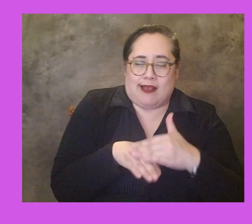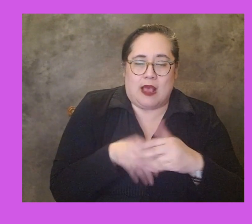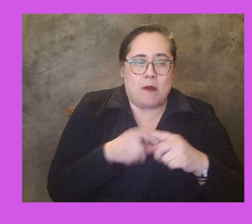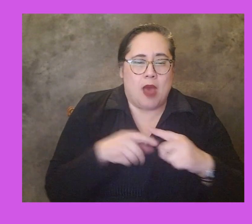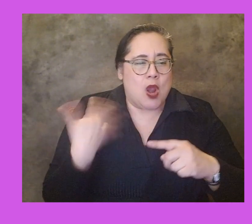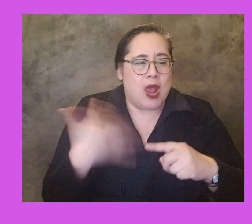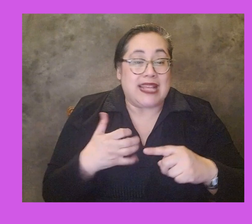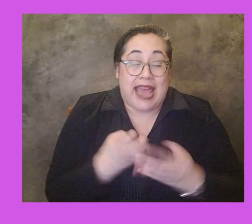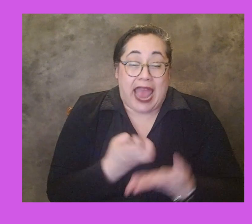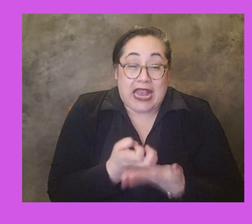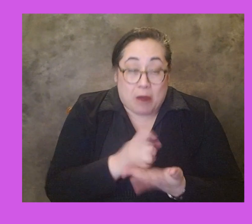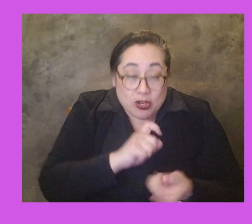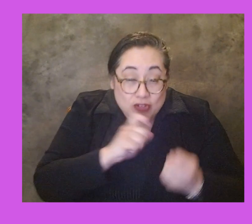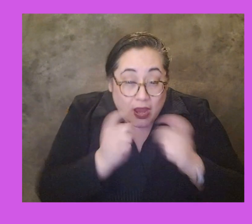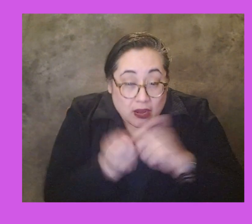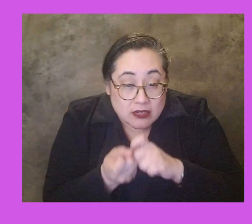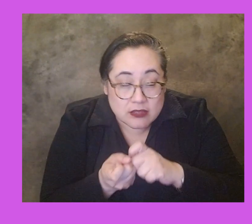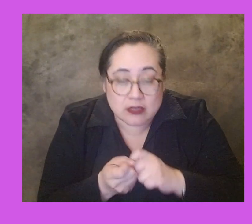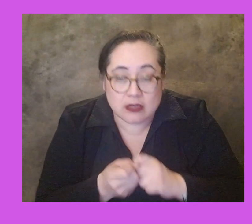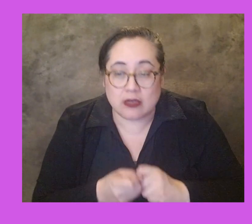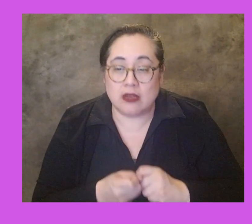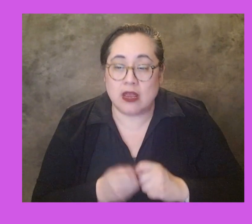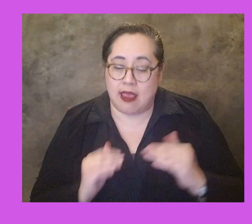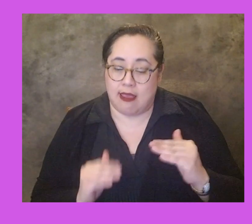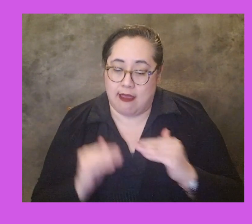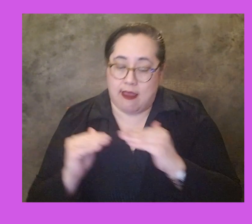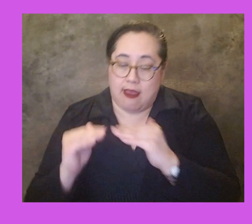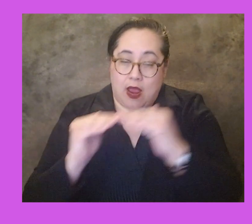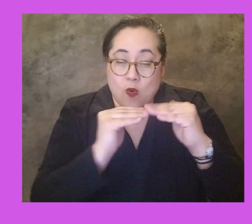Interpreting is much more than just providing access.